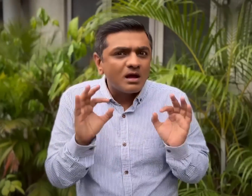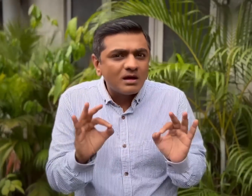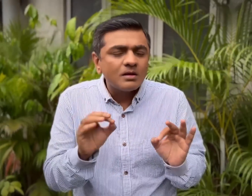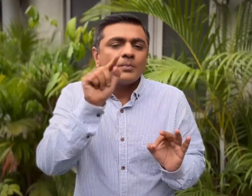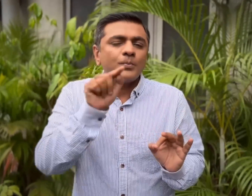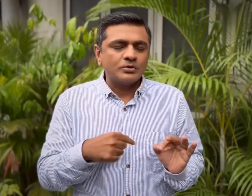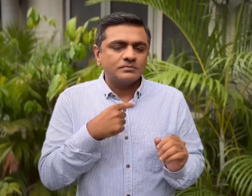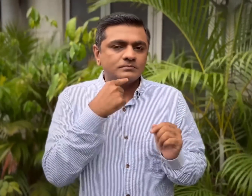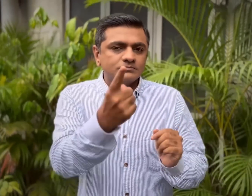I'll tell you how it helps.